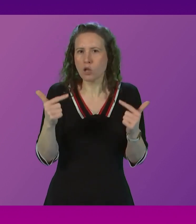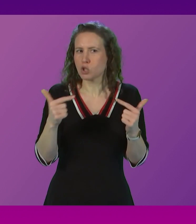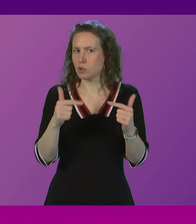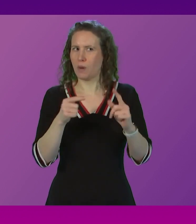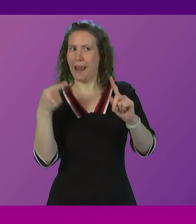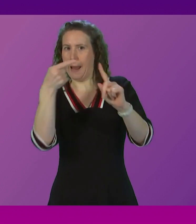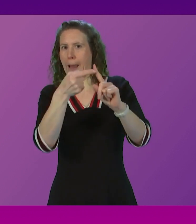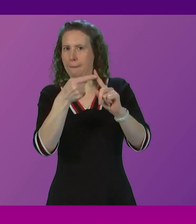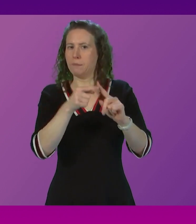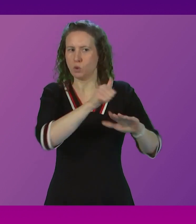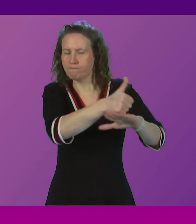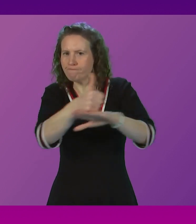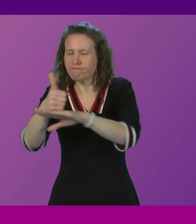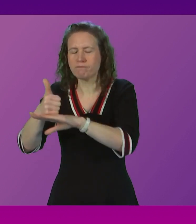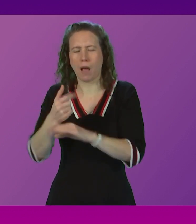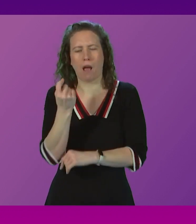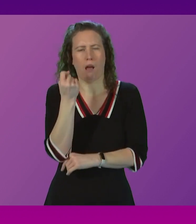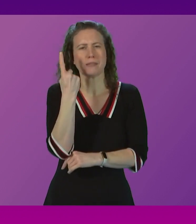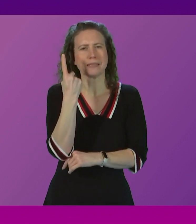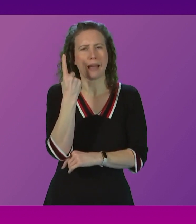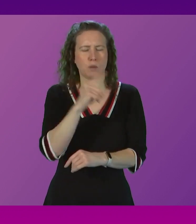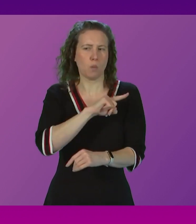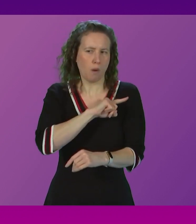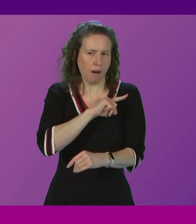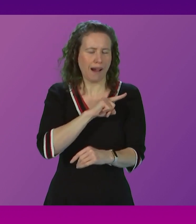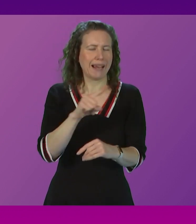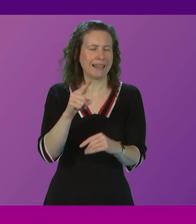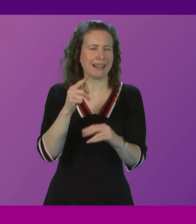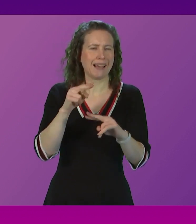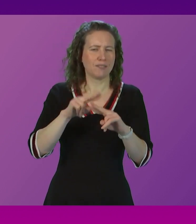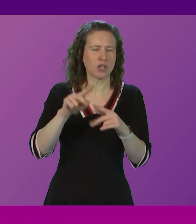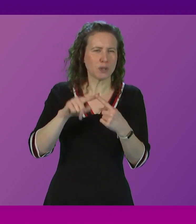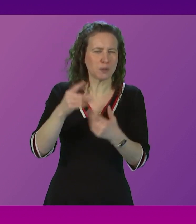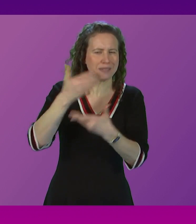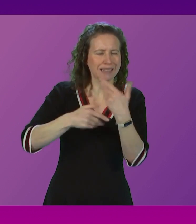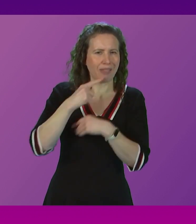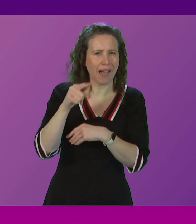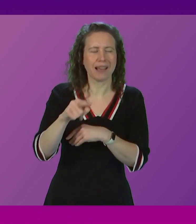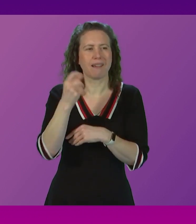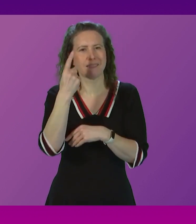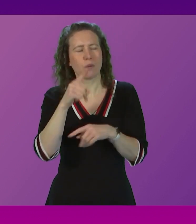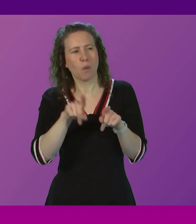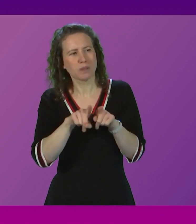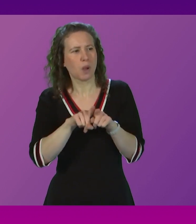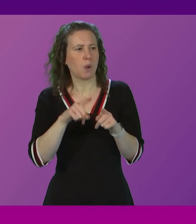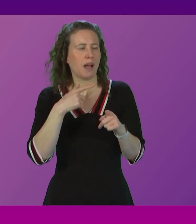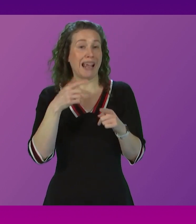that I recognise that there is an importance attached to targets, both for the reason that he set out and for other reasons, not least to do with activating the supply chain and